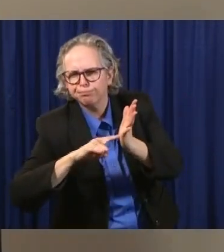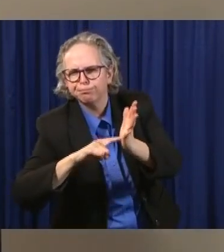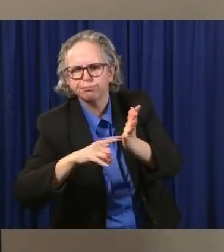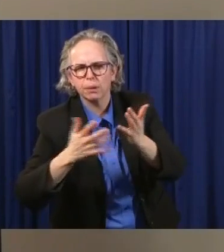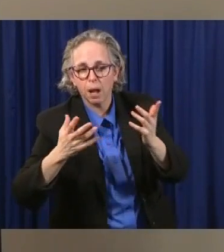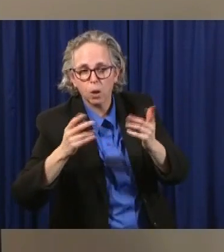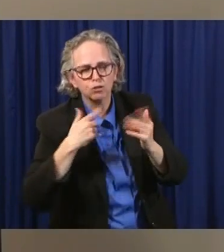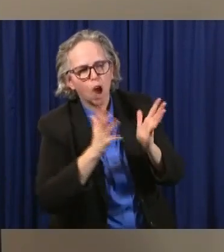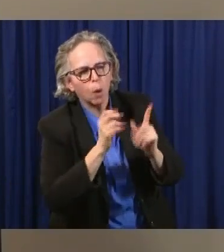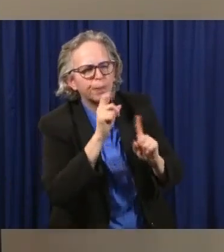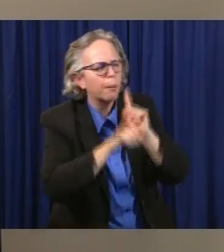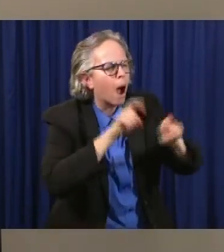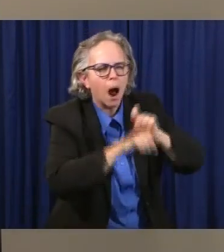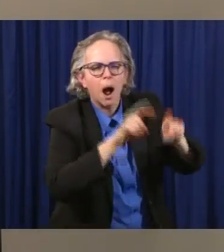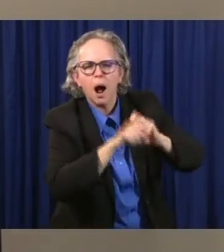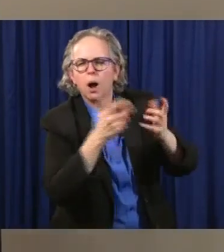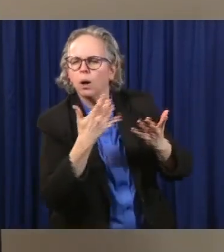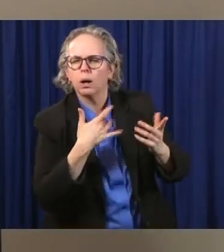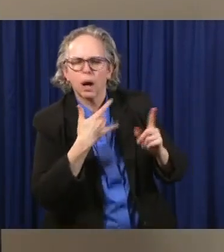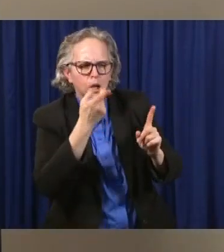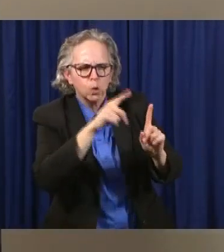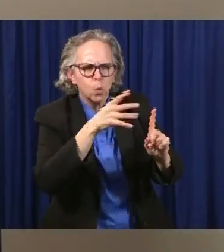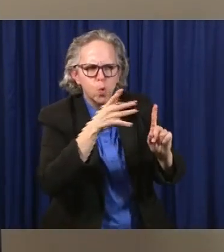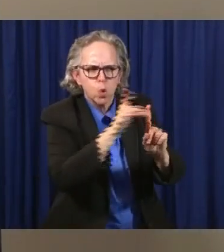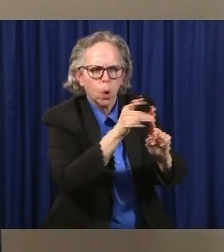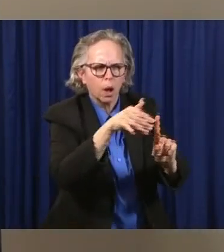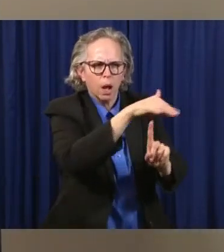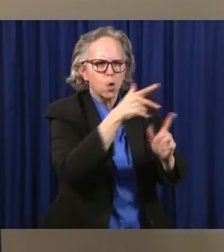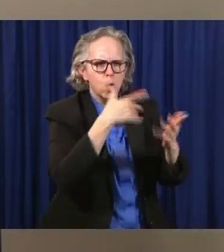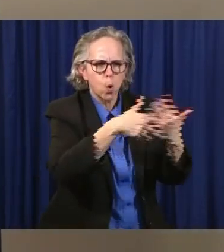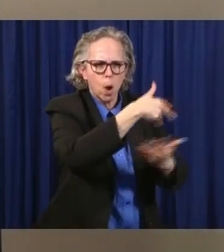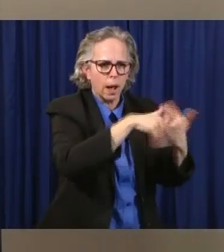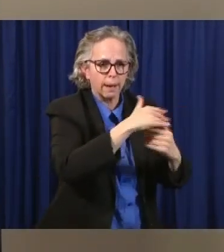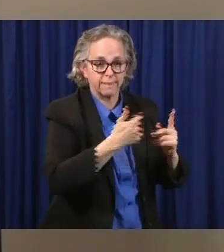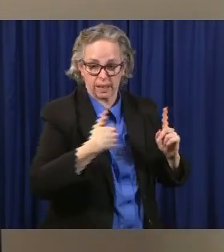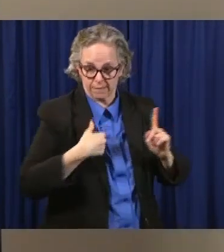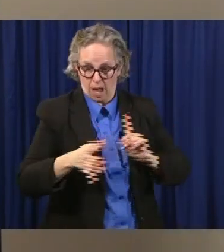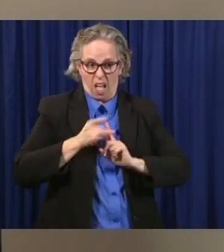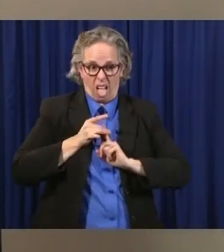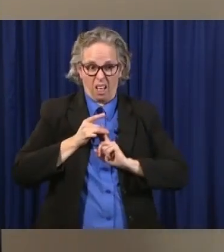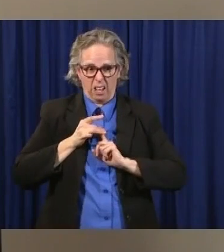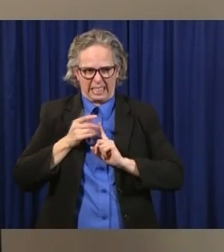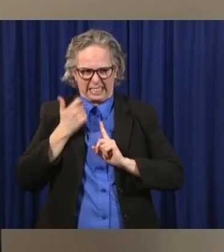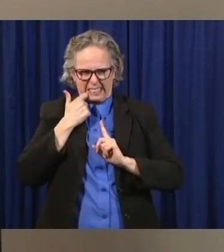DISEASE DETECTIVE WORK WHERE WE TALK TO YOU, FIND OUT WHO YOU CAME IN CONTACT WITH. IF I HAVE IT BUT SOUGHT